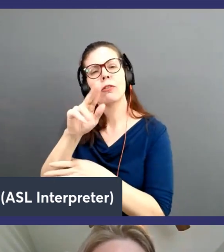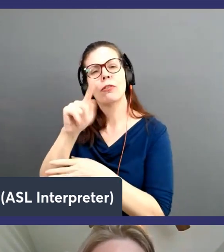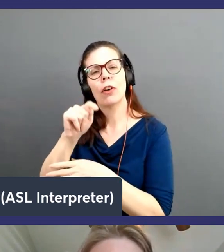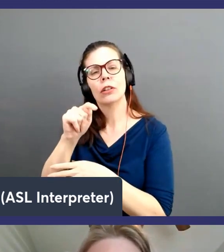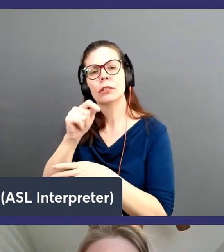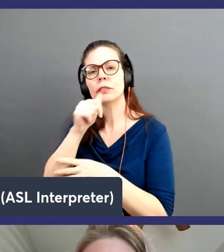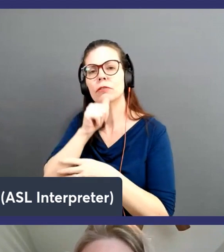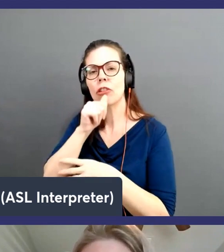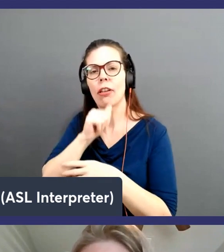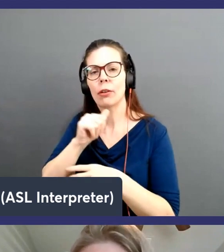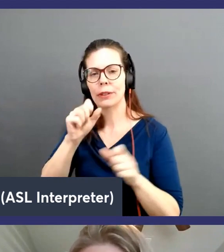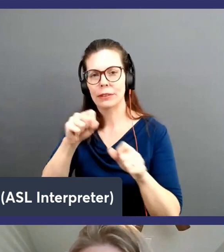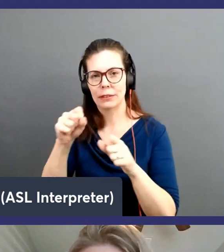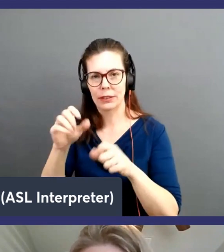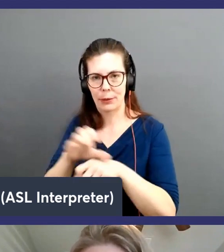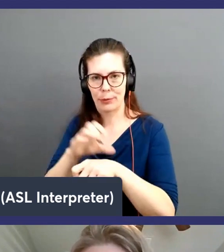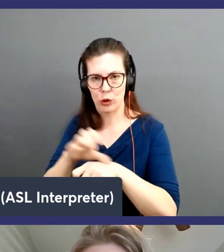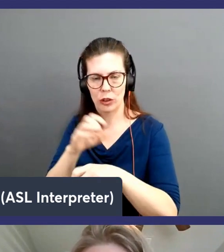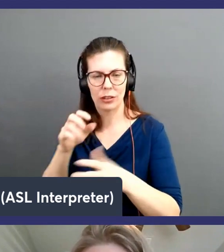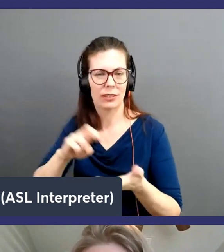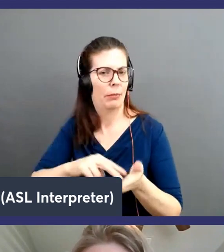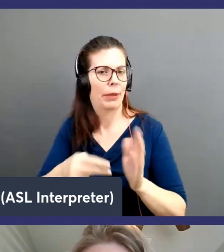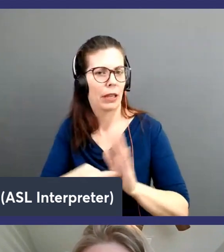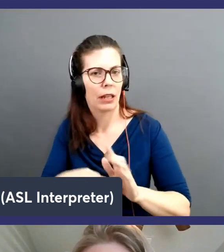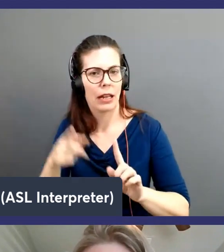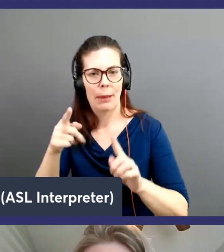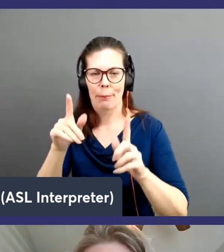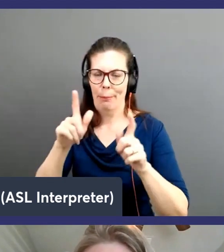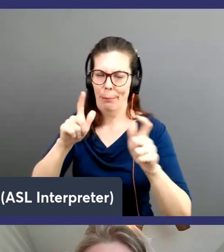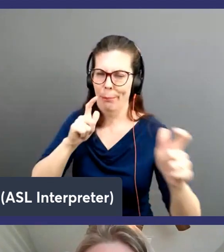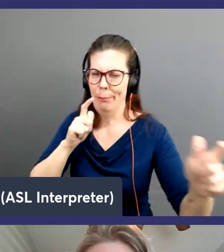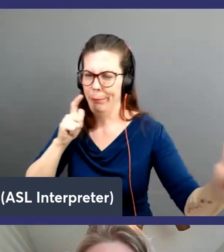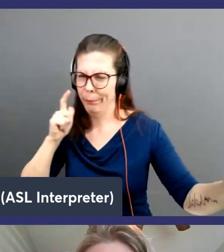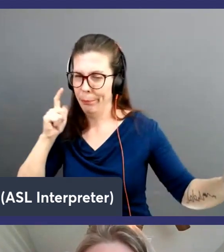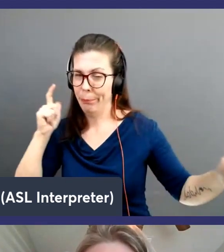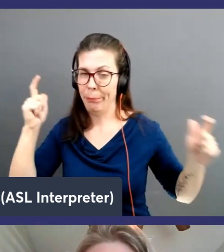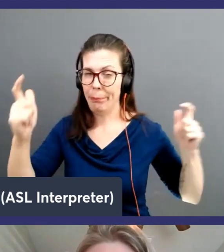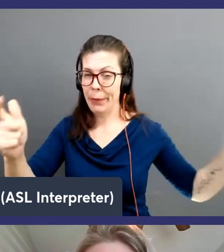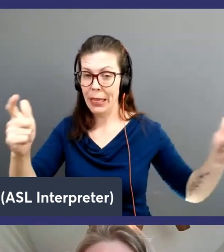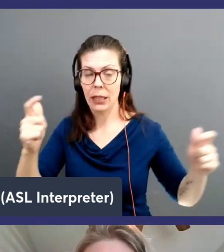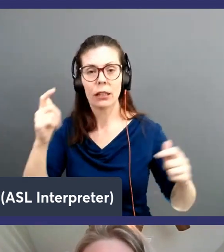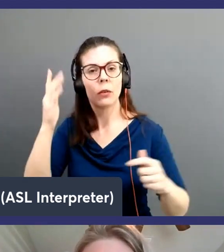And so essentially, it needs to be so much bigger, because you need a ton of extra qubits